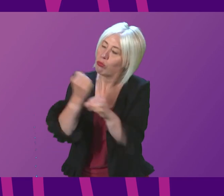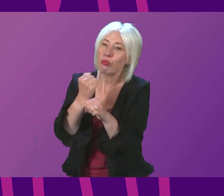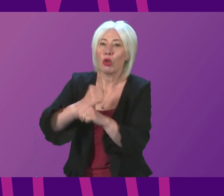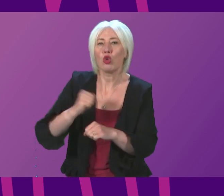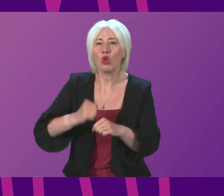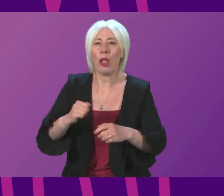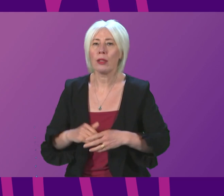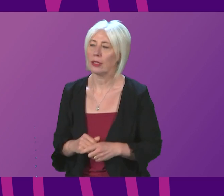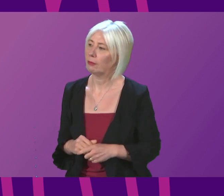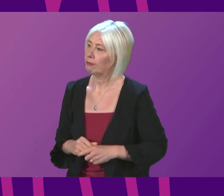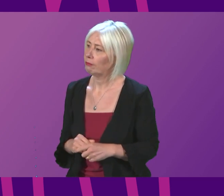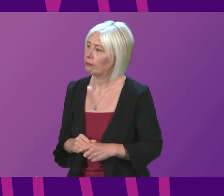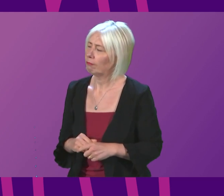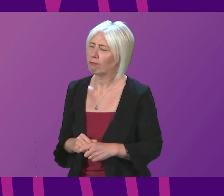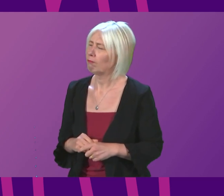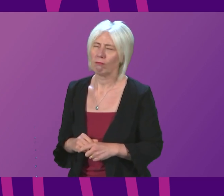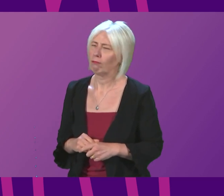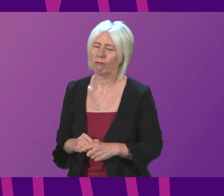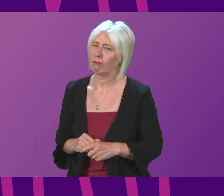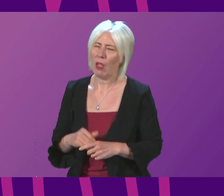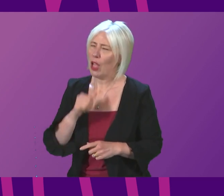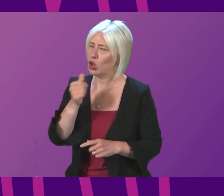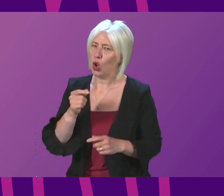That is not what this morning’s Audit Scotland report shows.